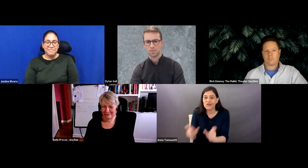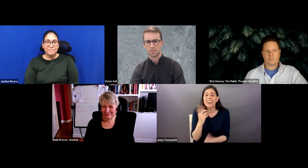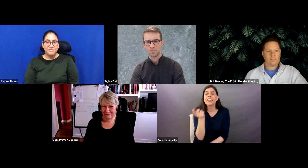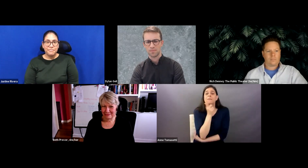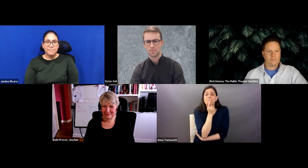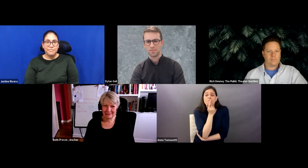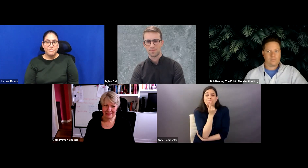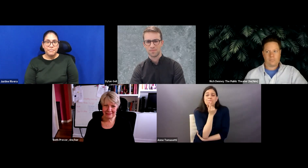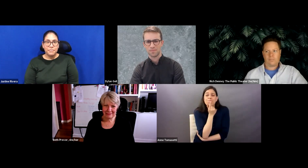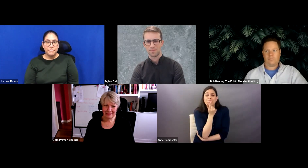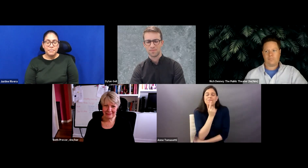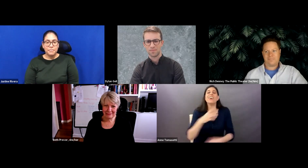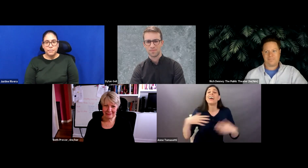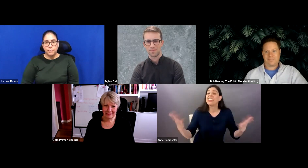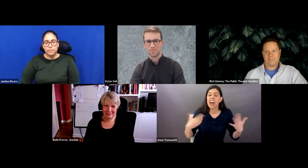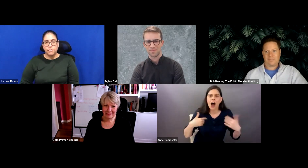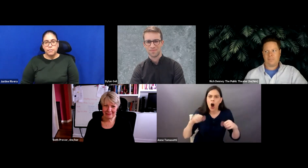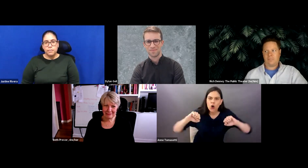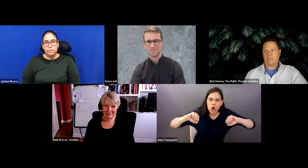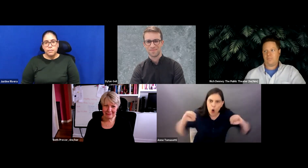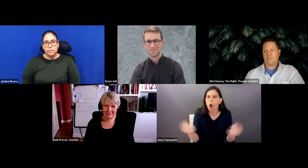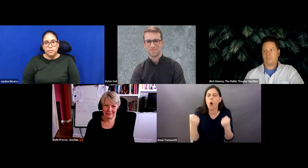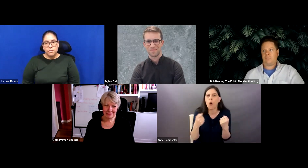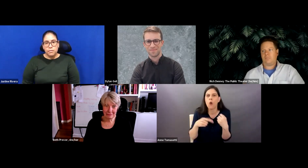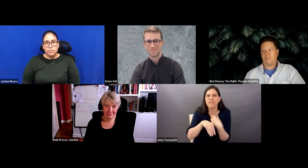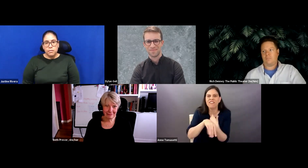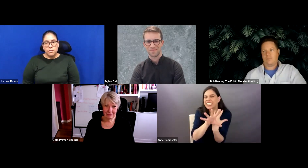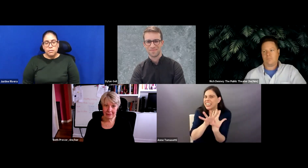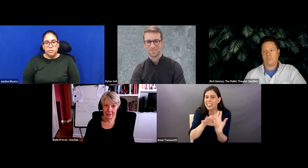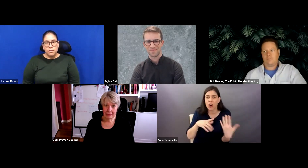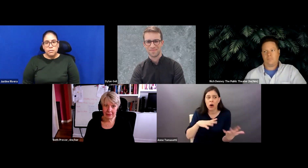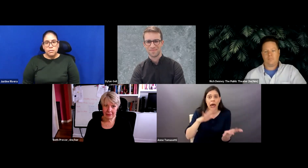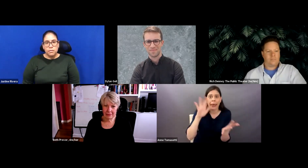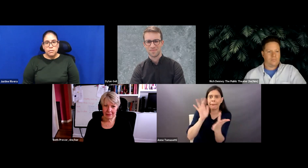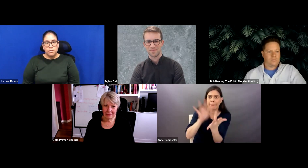cast list of who I wanted. And then I just went ahead and cold